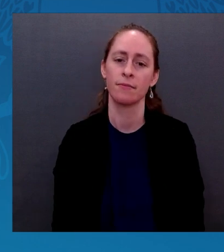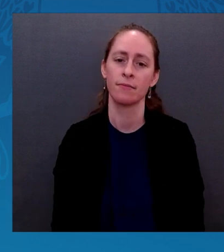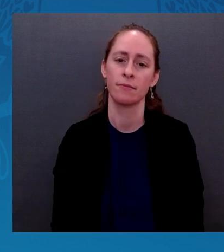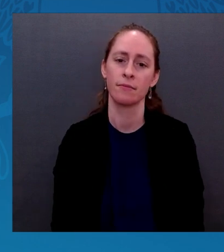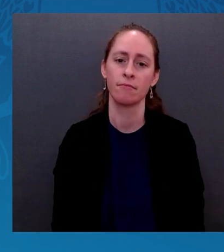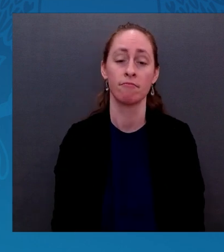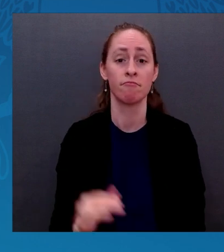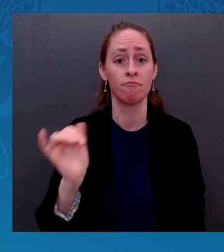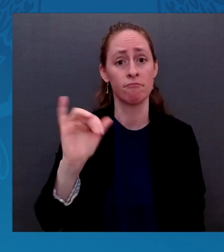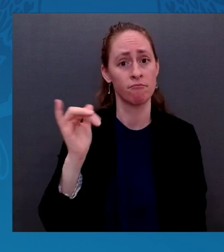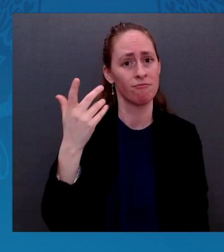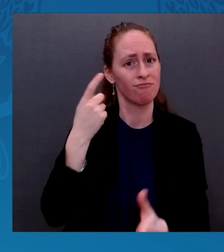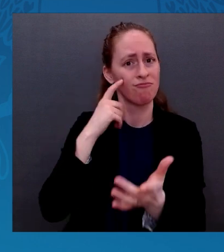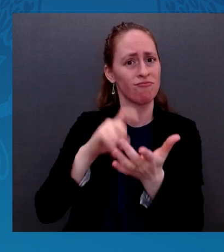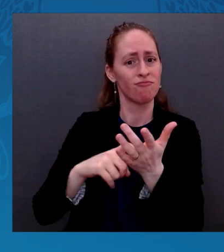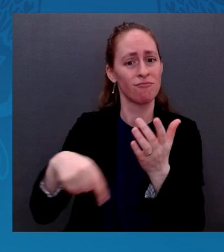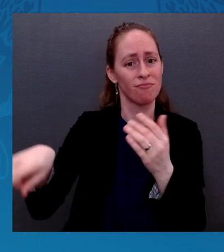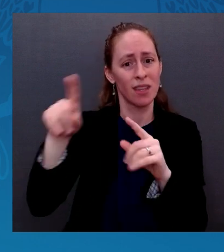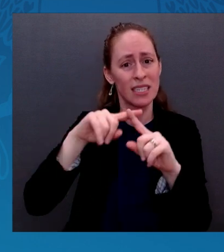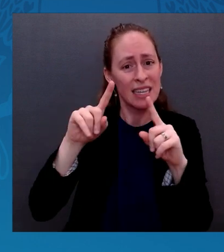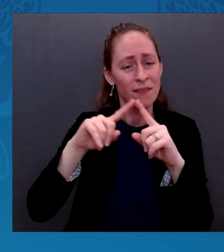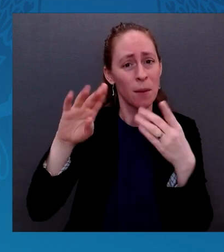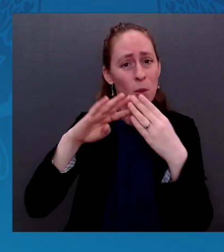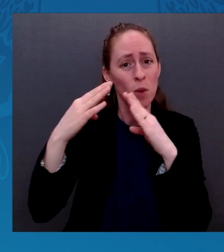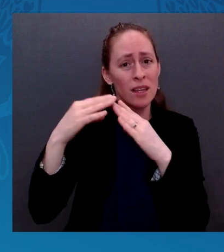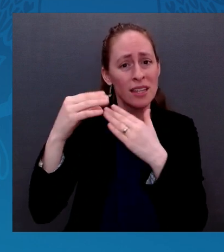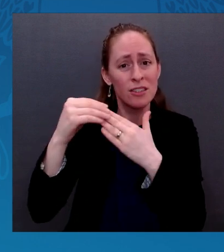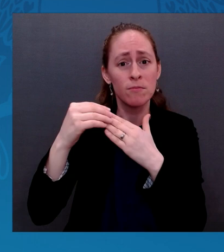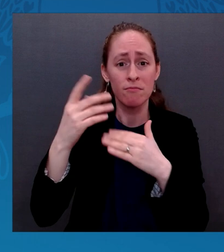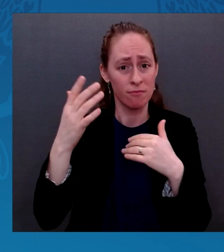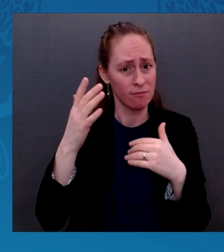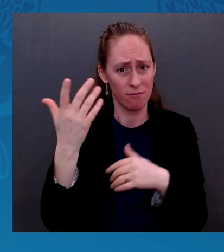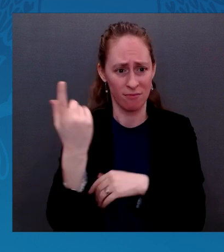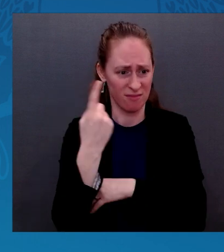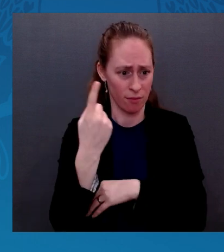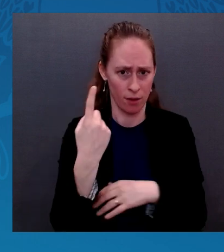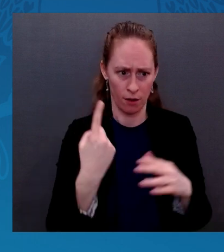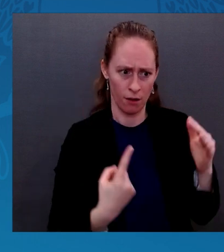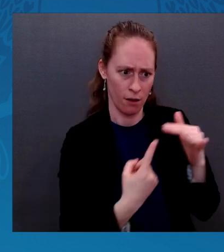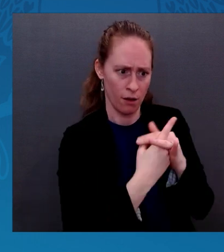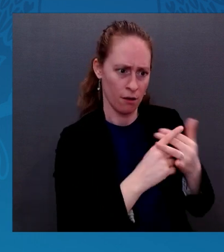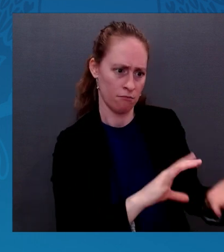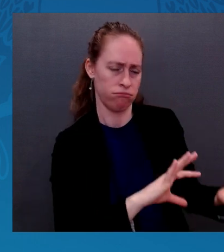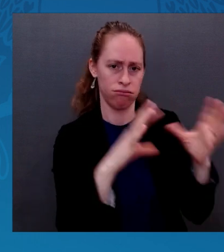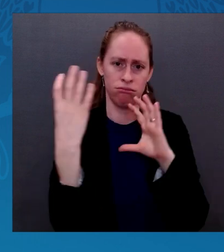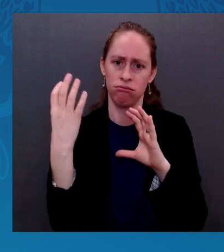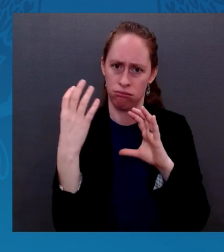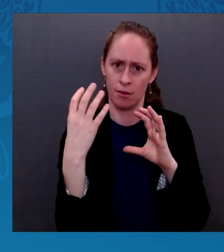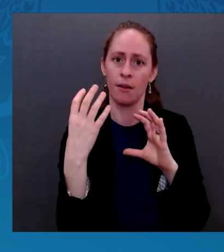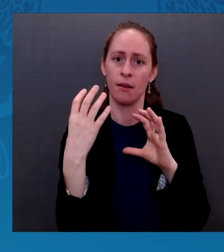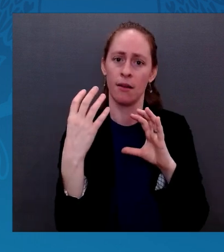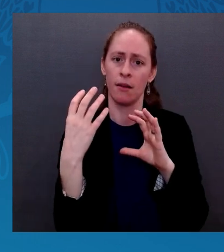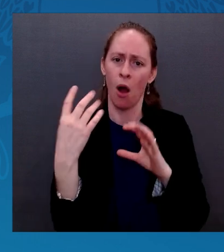certainly any issue that reaches crisis proportions. Let's use this as an example of where community leadership